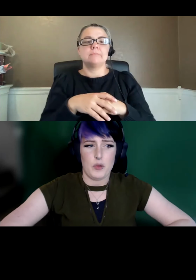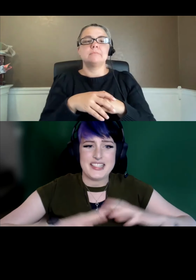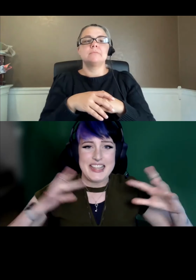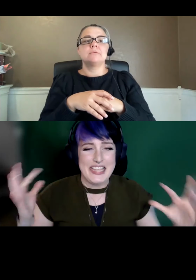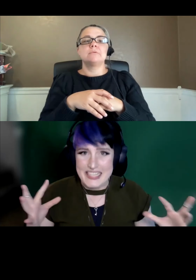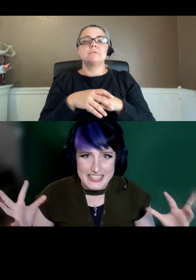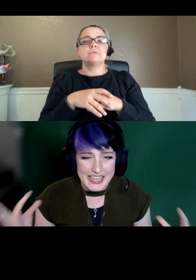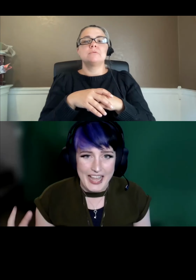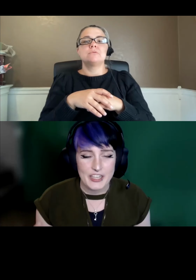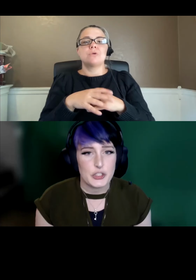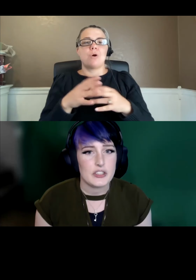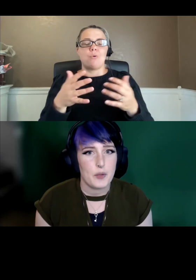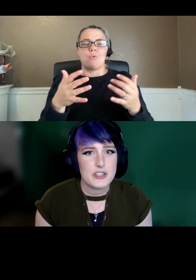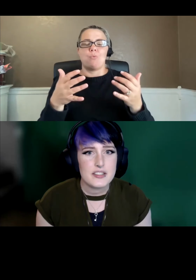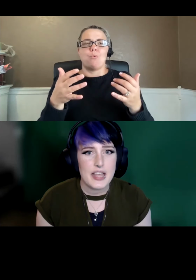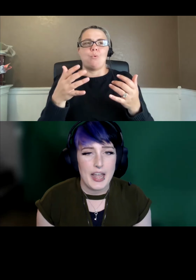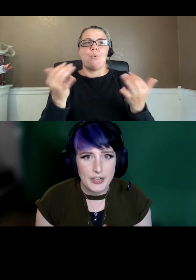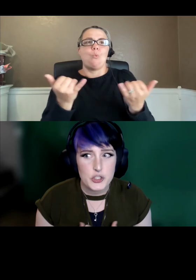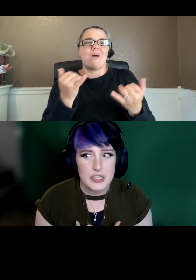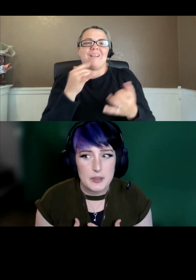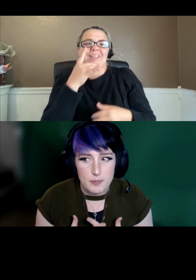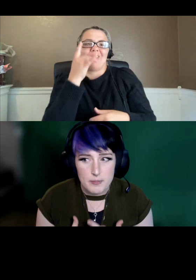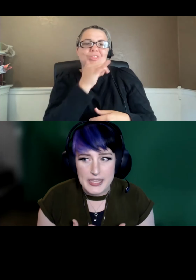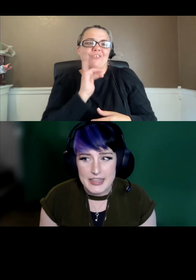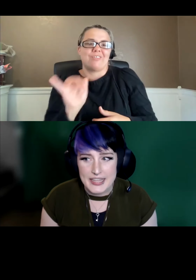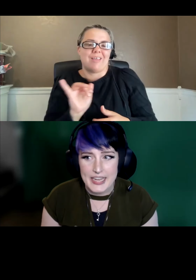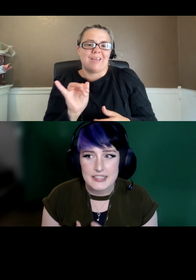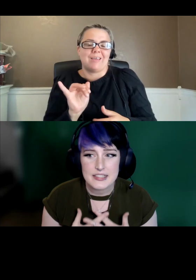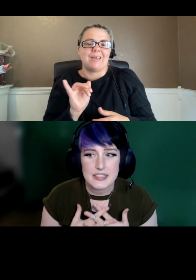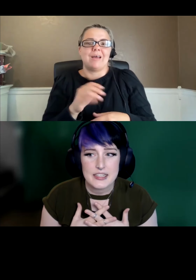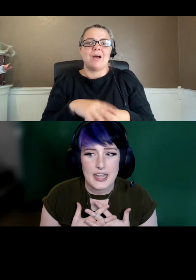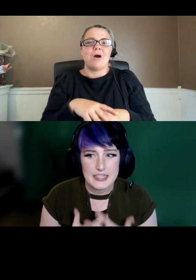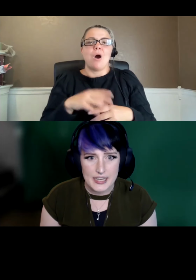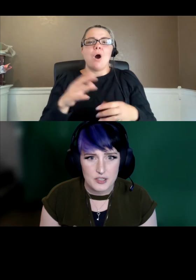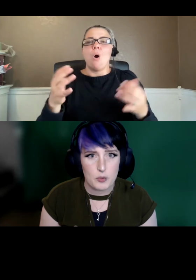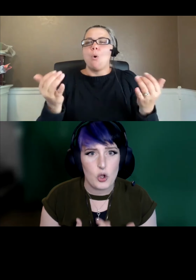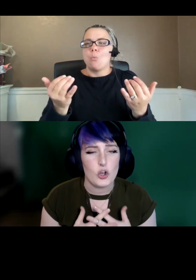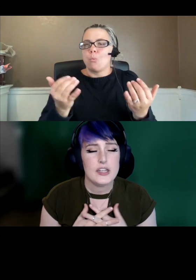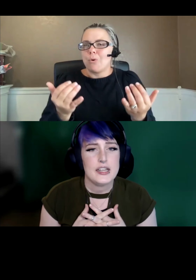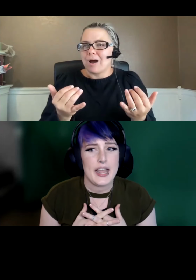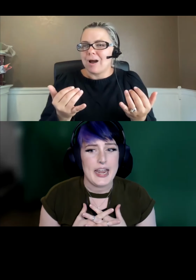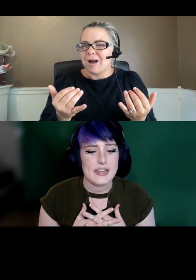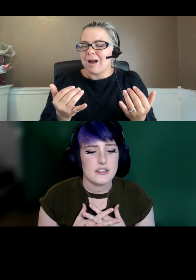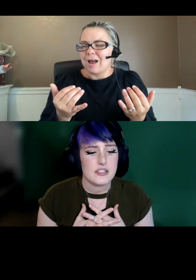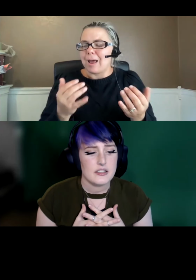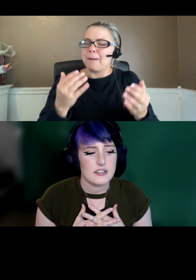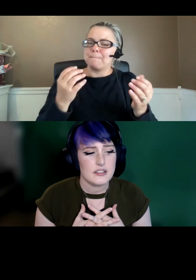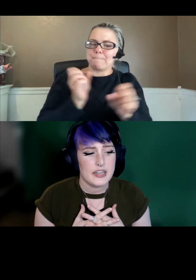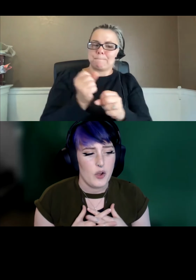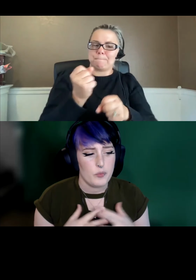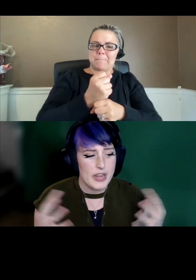like what does this actually look like. What does actually making things accessible and, you know,